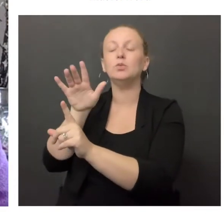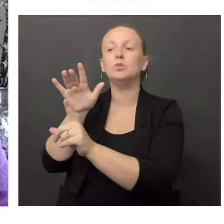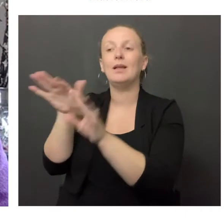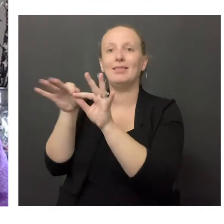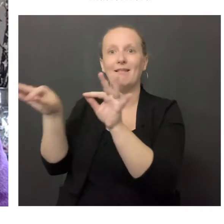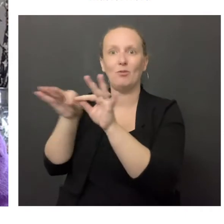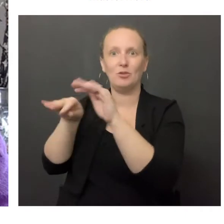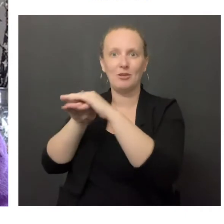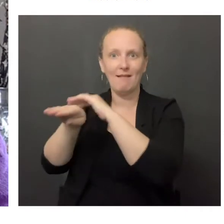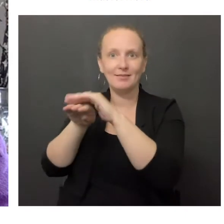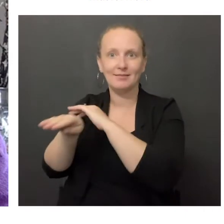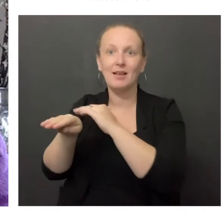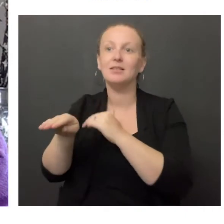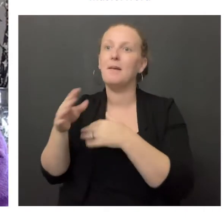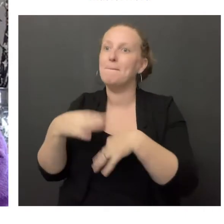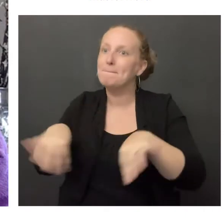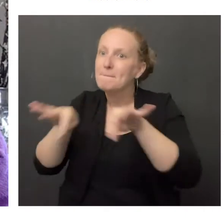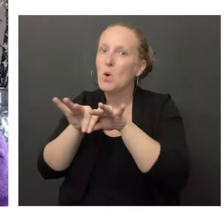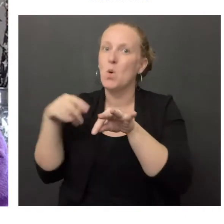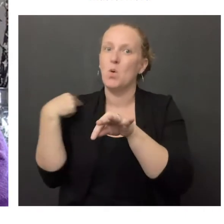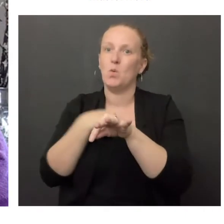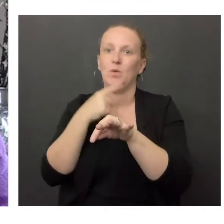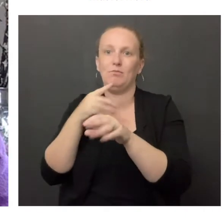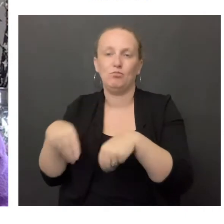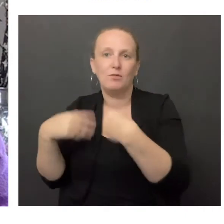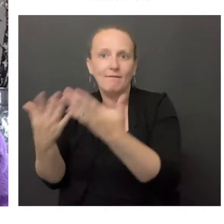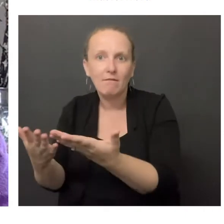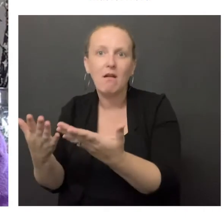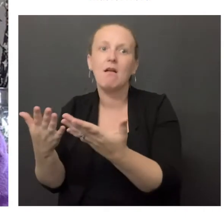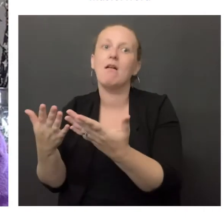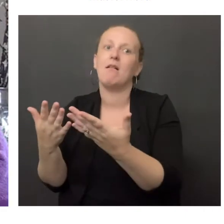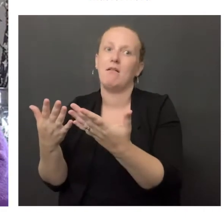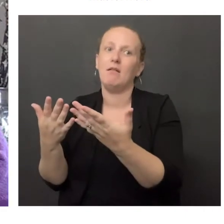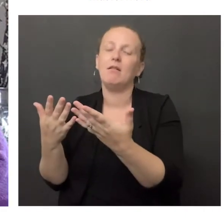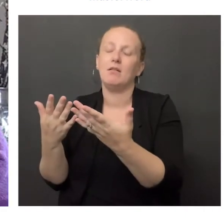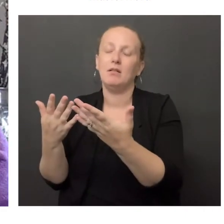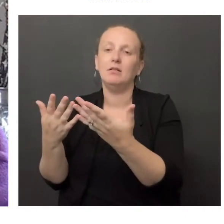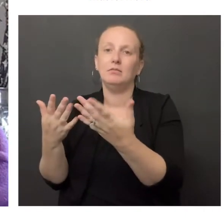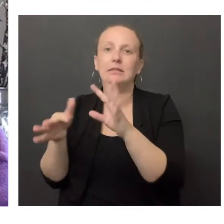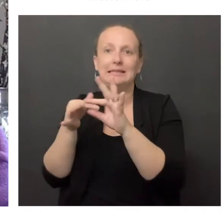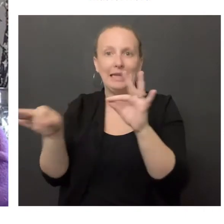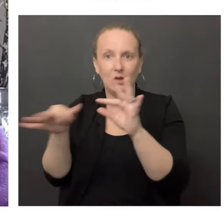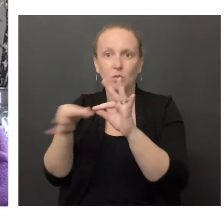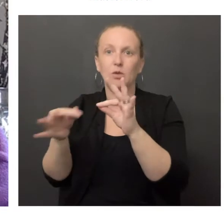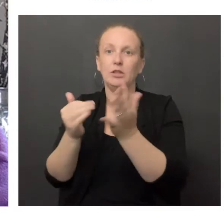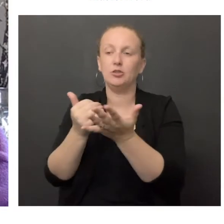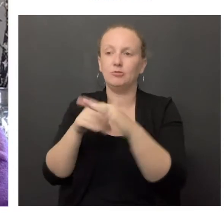passion point for us to be able to provide, provide language assistance to anyone and everyone